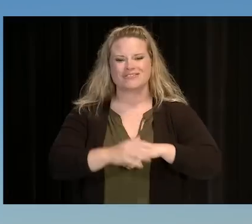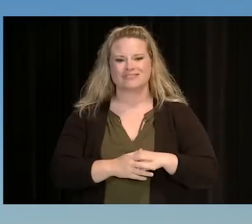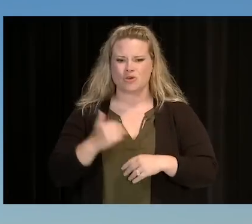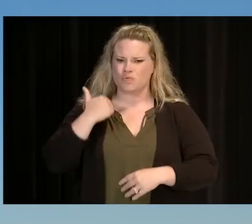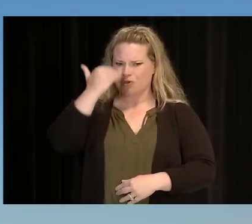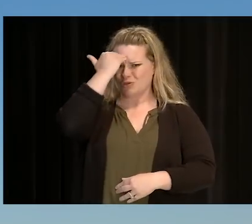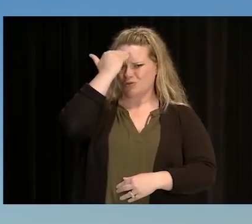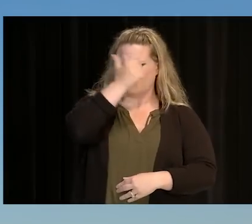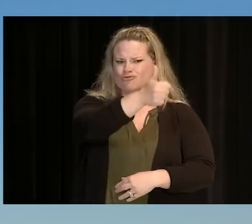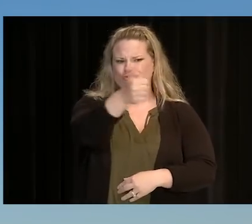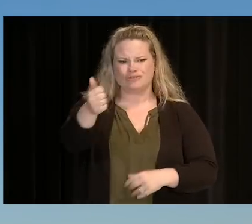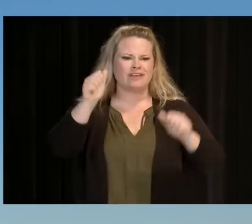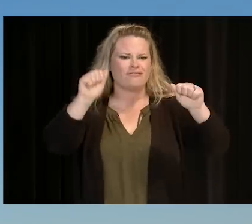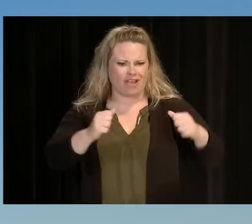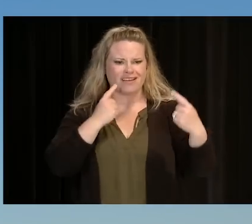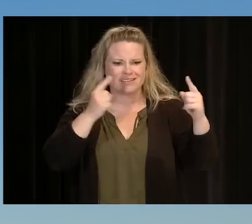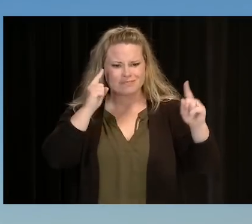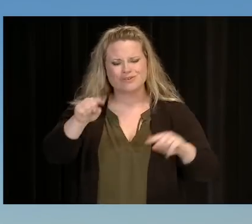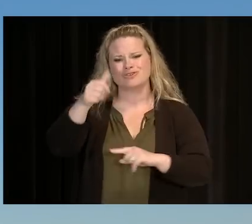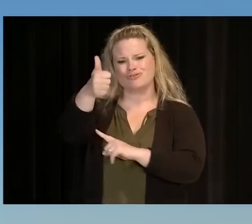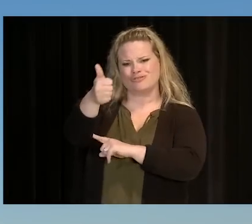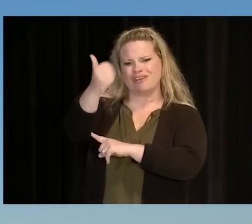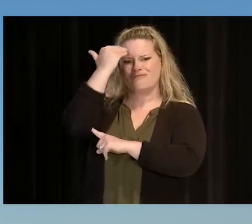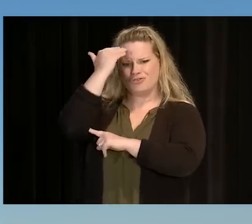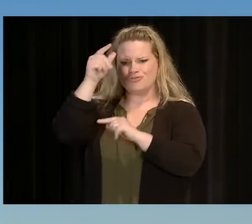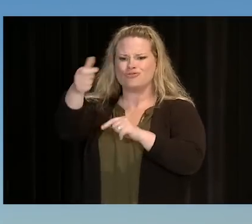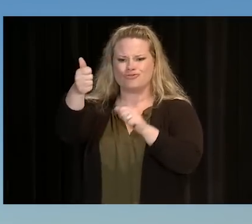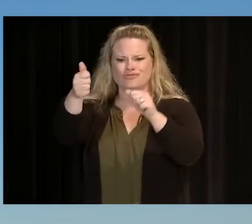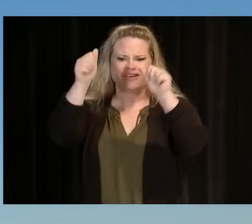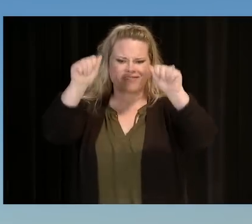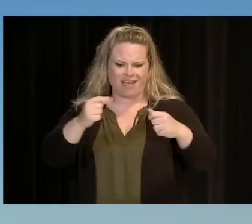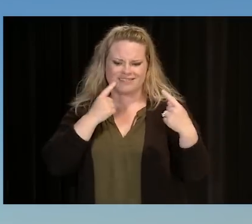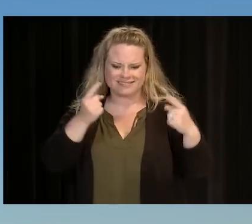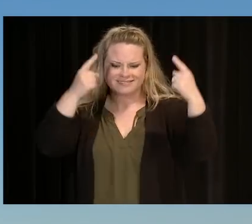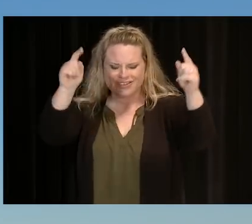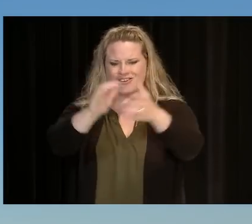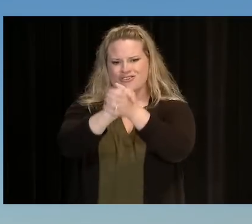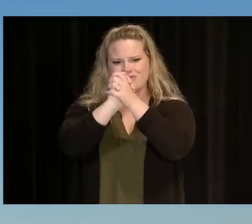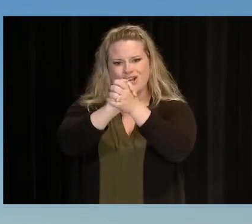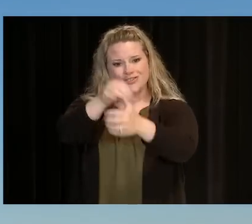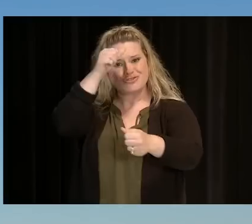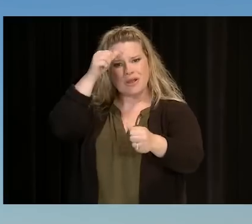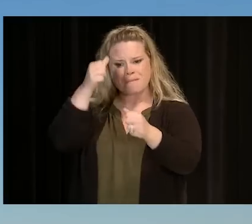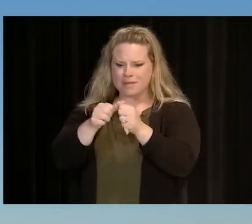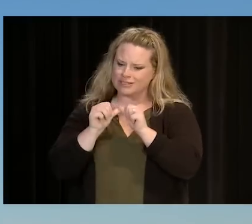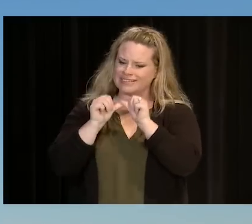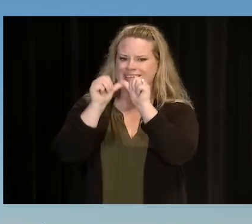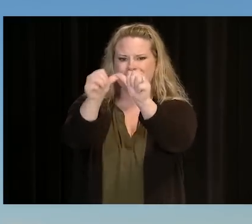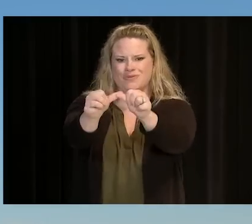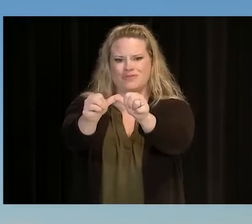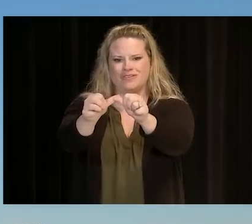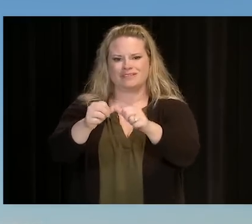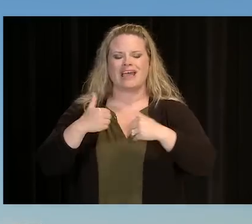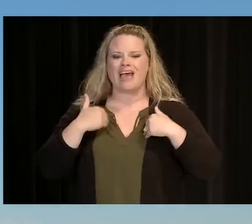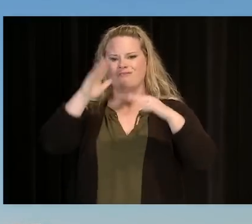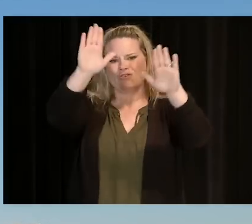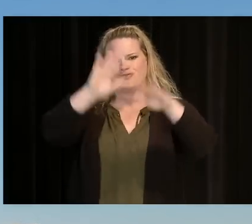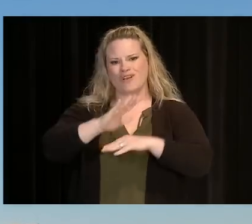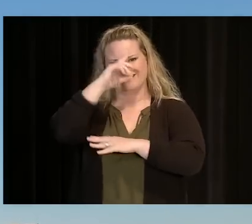WE KNEW YOU COULD DO IT, BUT MORE IMPORTANTLY, YOU KNEW YOU COULD DO IT. CONGRATULATIONS, AND NEVER FORGET TO KEEP MOVING. HAVE A GREAT SUMMER.